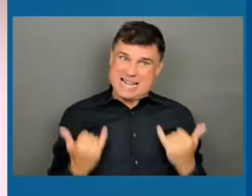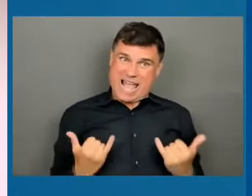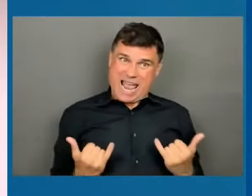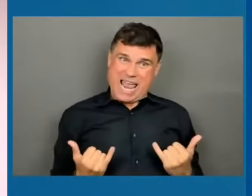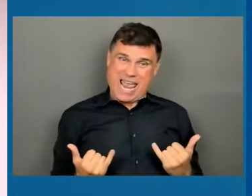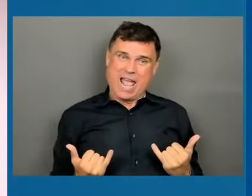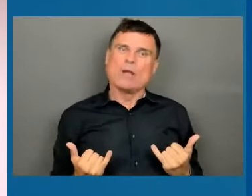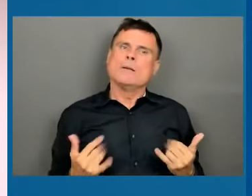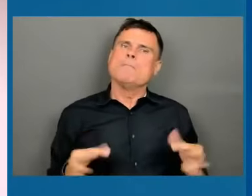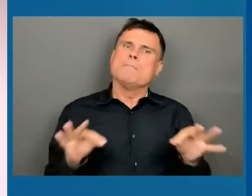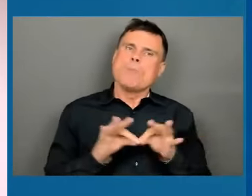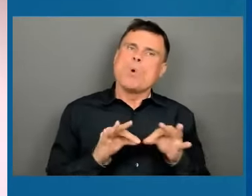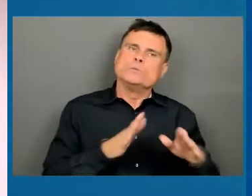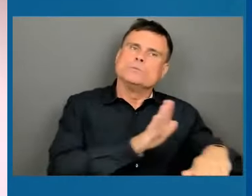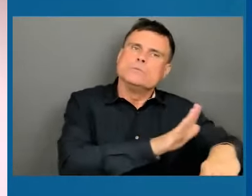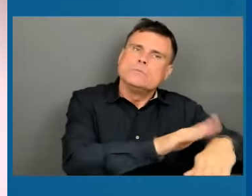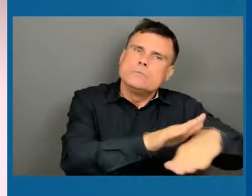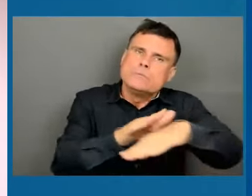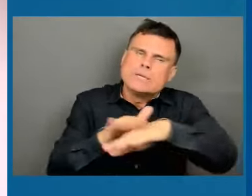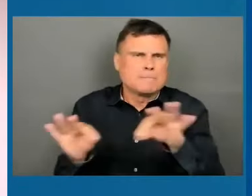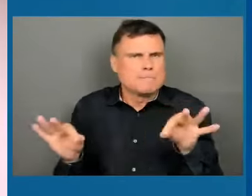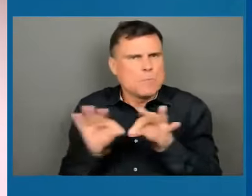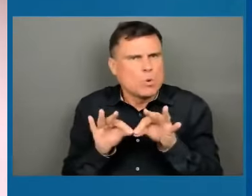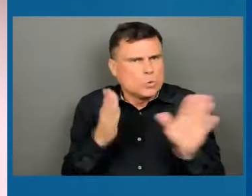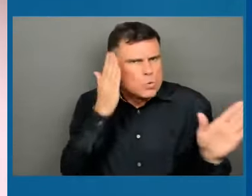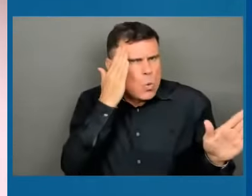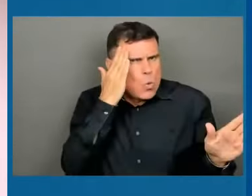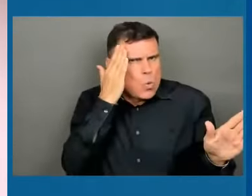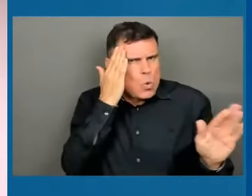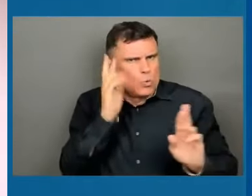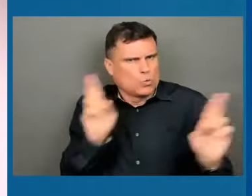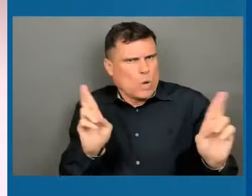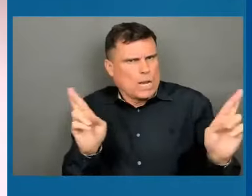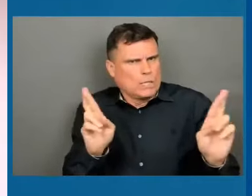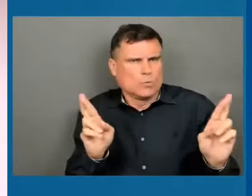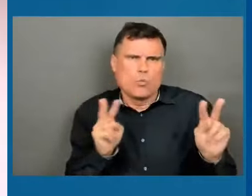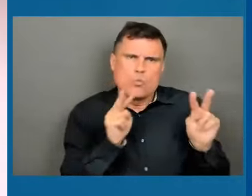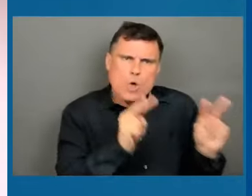by week monitoring of the weather. And we're at that same